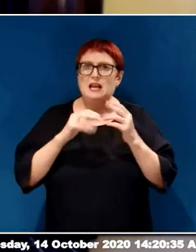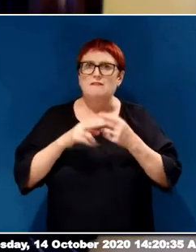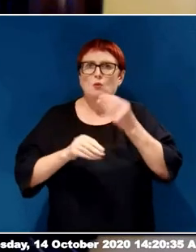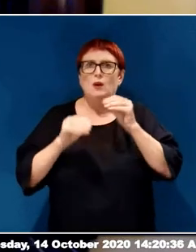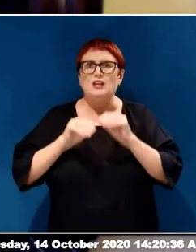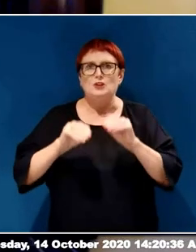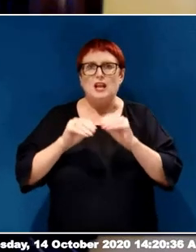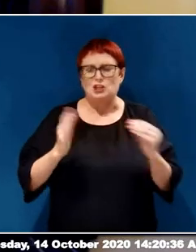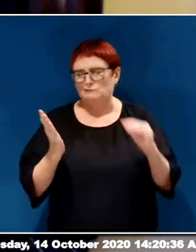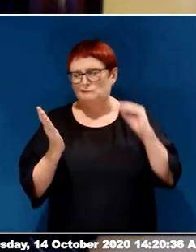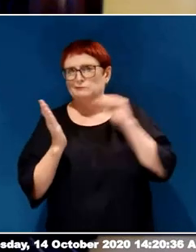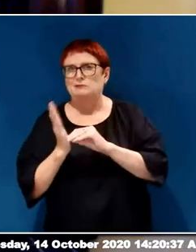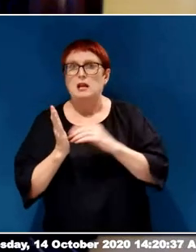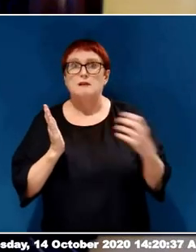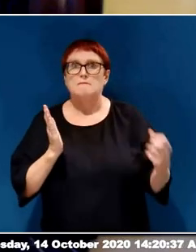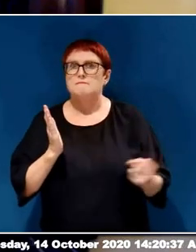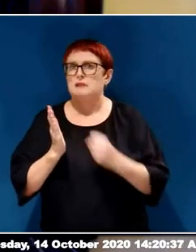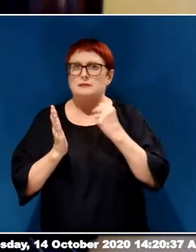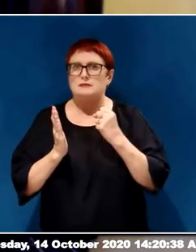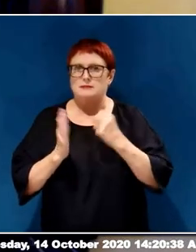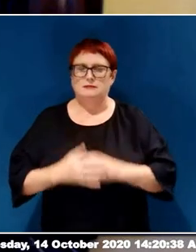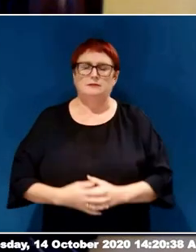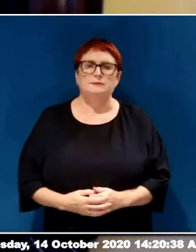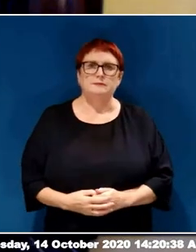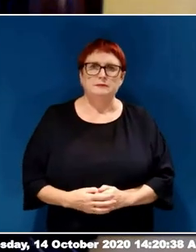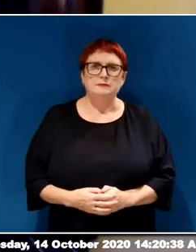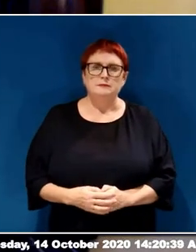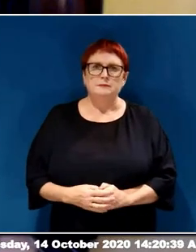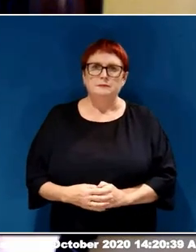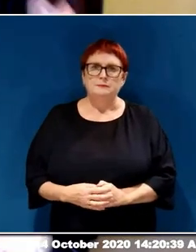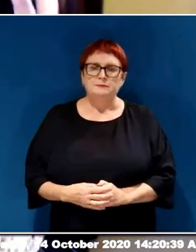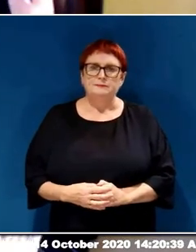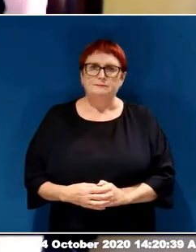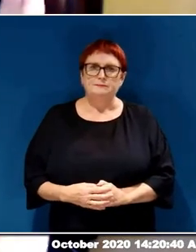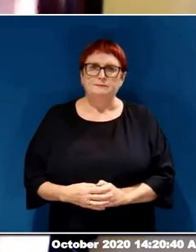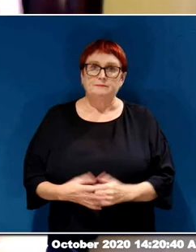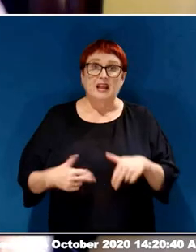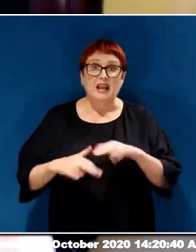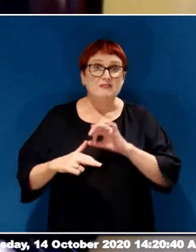Otherwise teachers can remain at the level of that local, you know, the